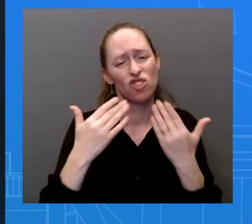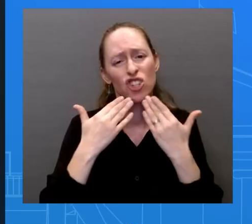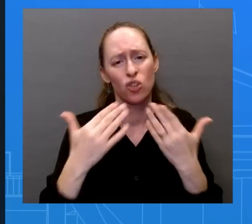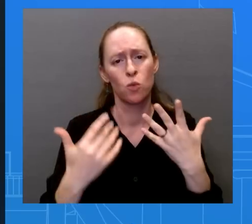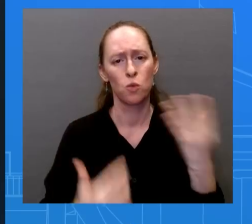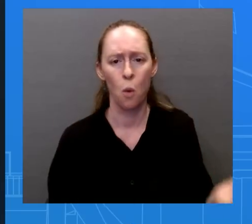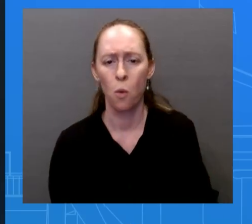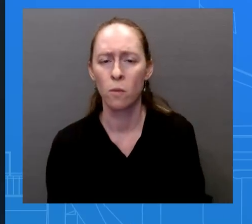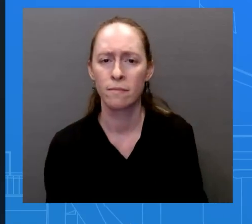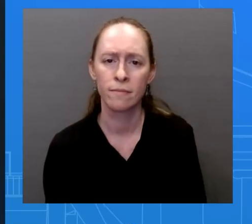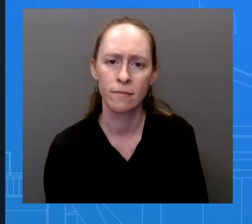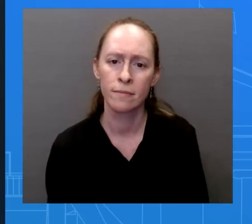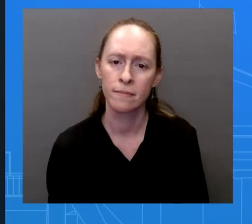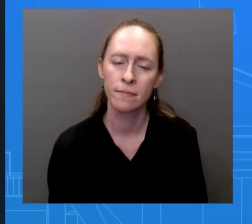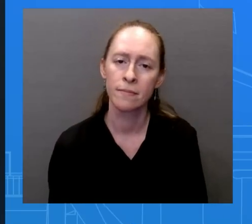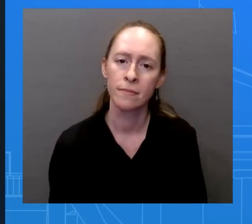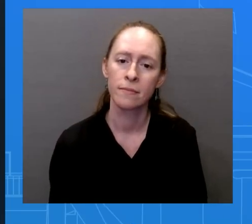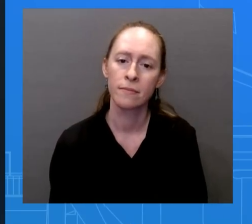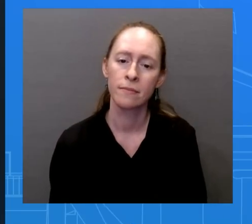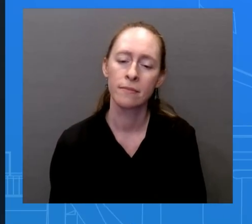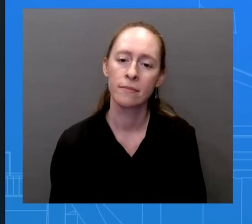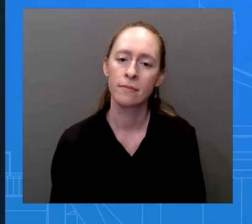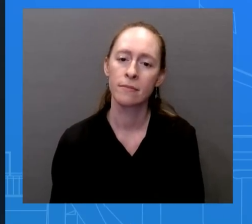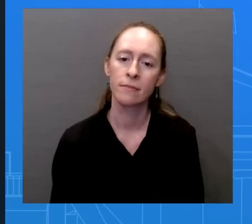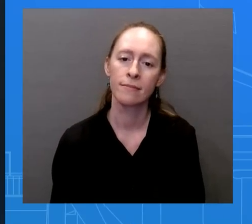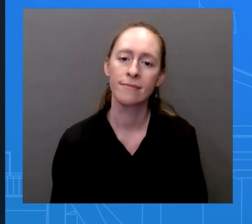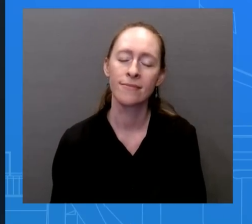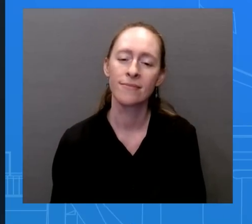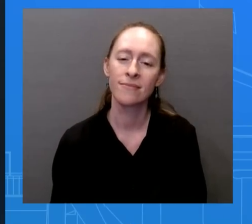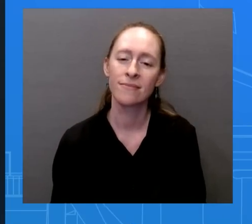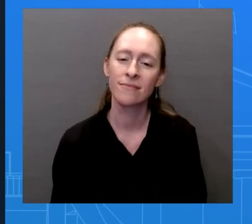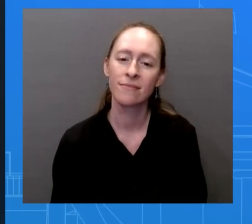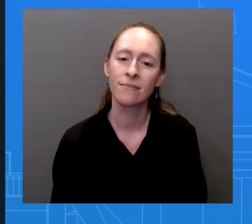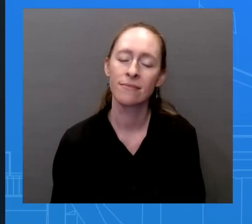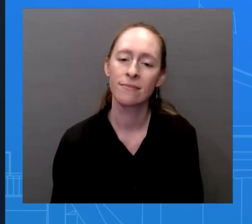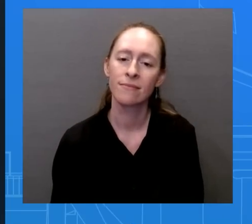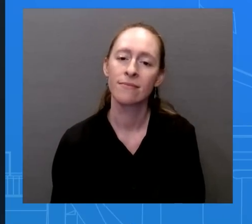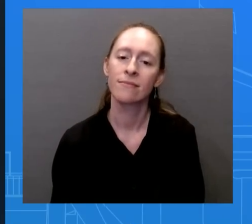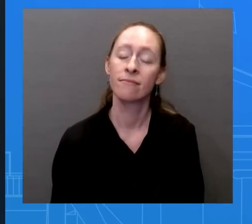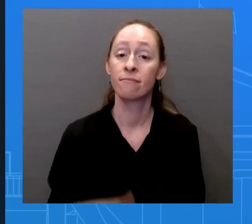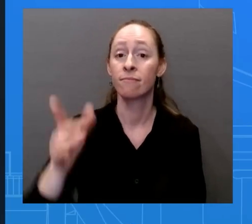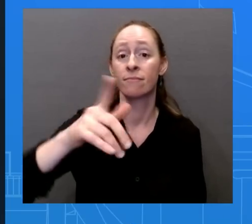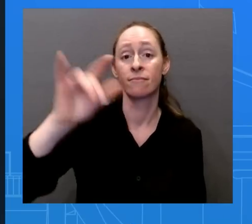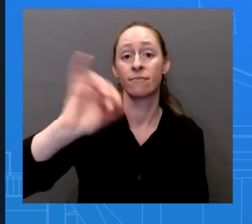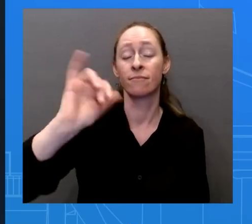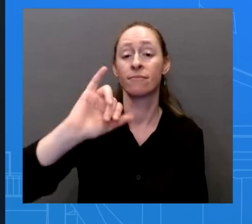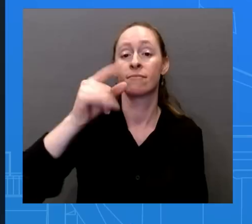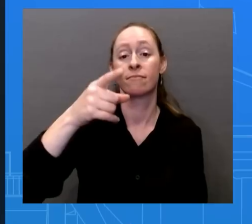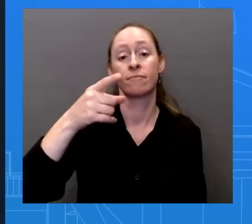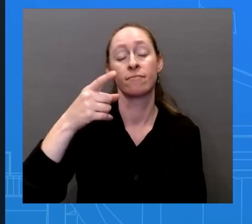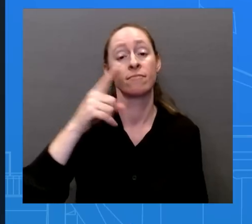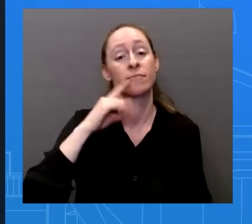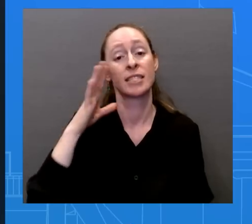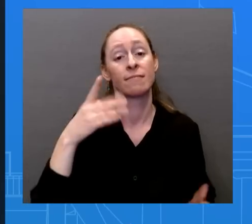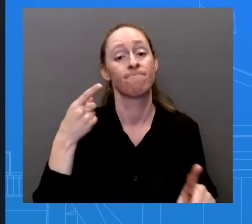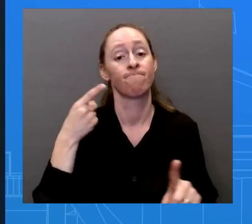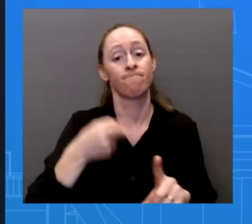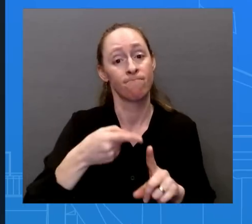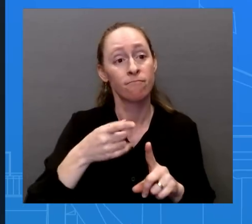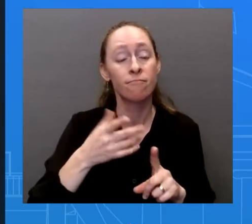But also the focus abroad, as you know, was for the Middle East region. The President was able to engage, as we all know,